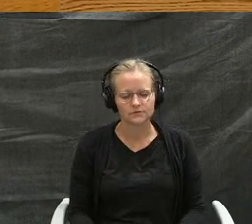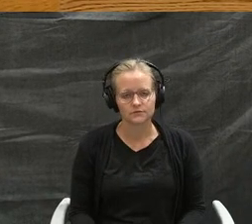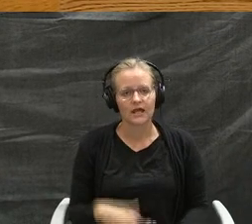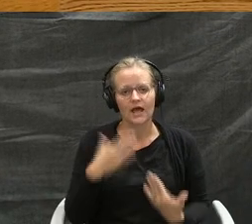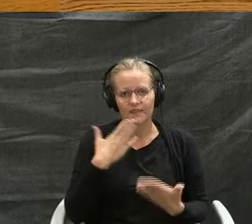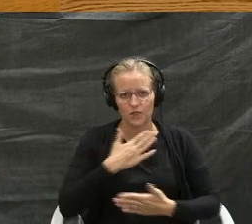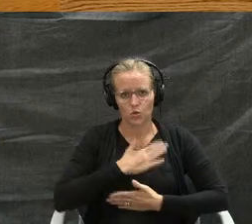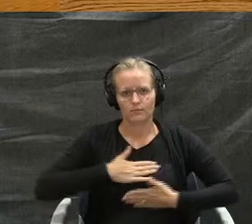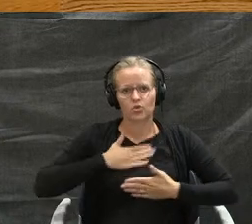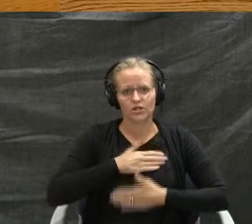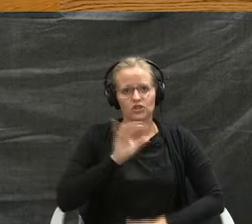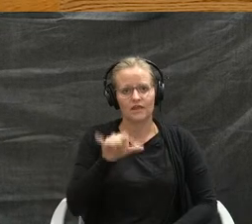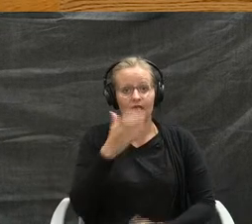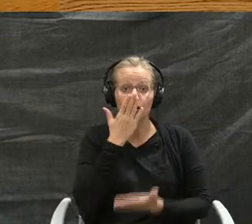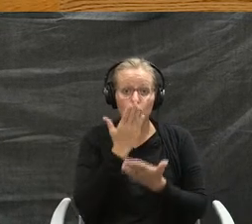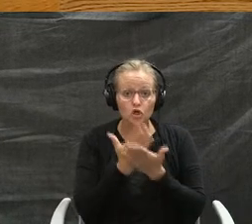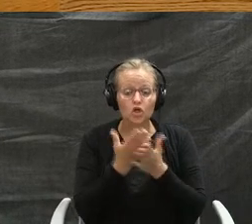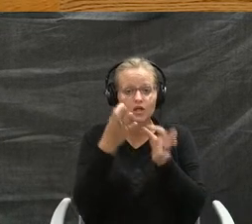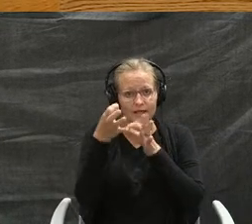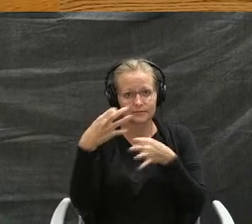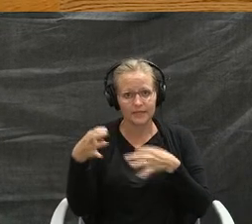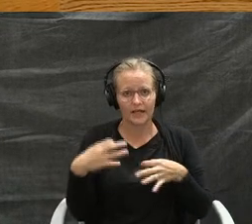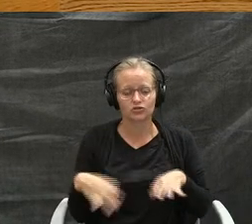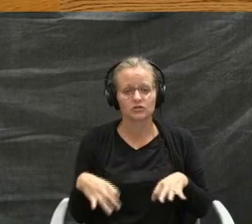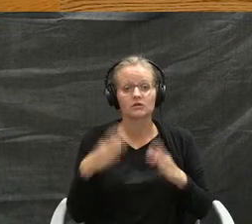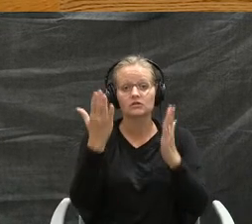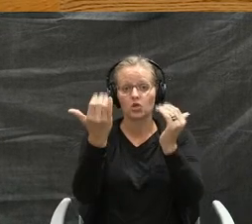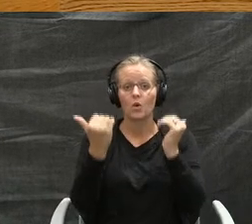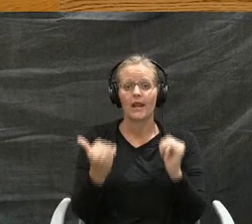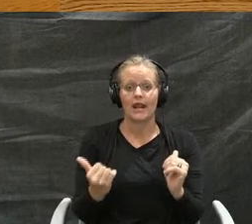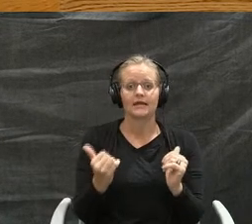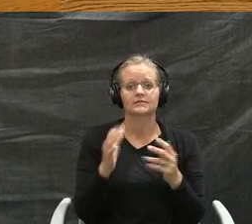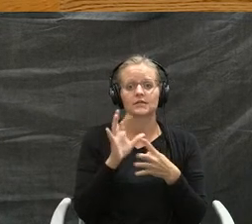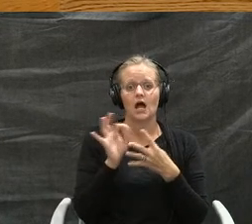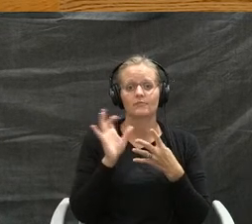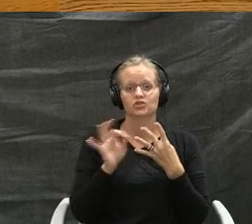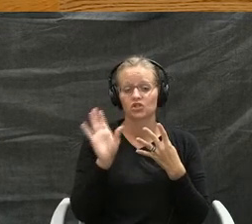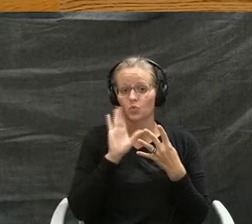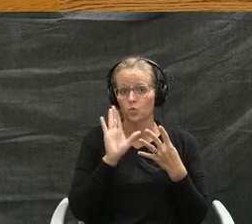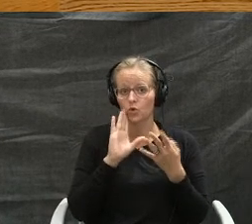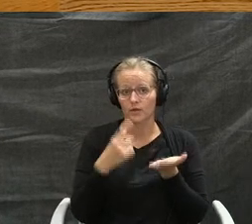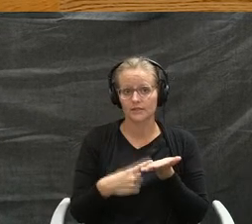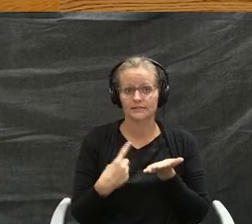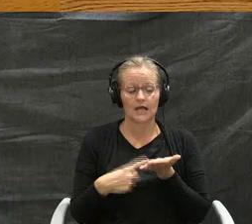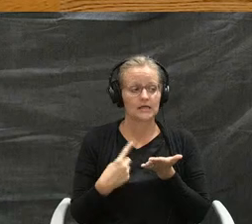explanation. The next option we're going to share with you is